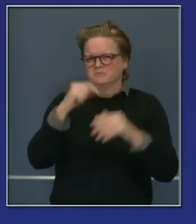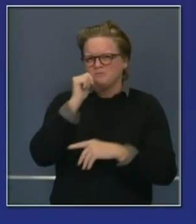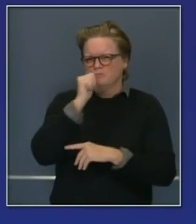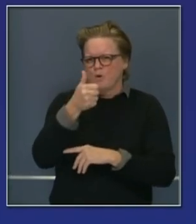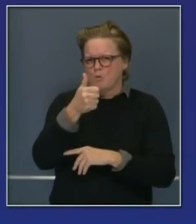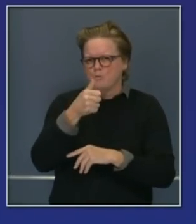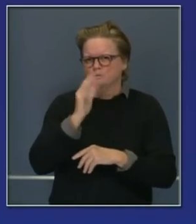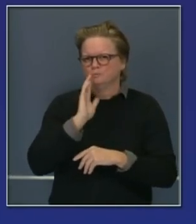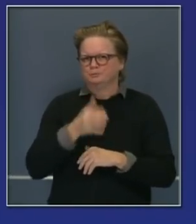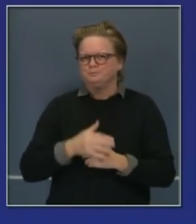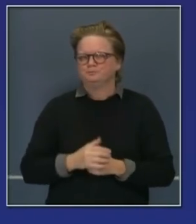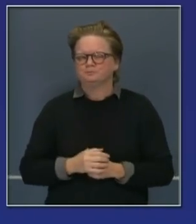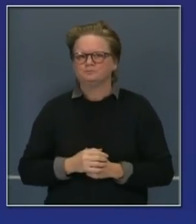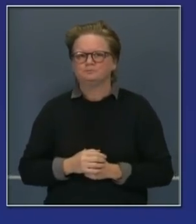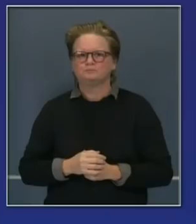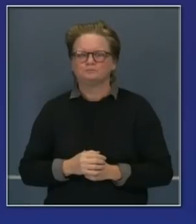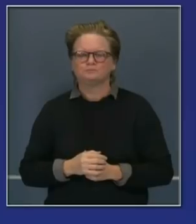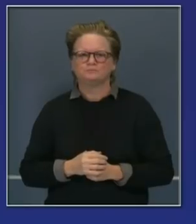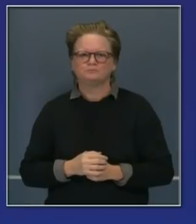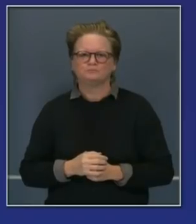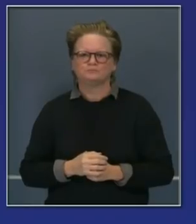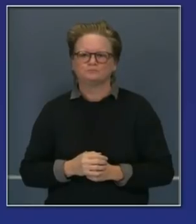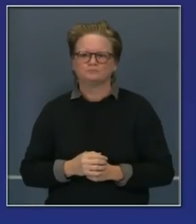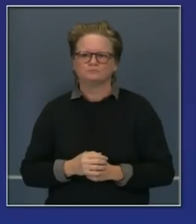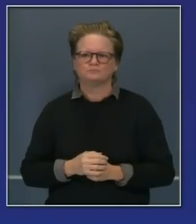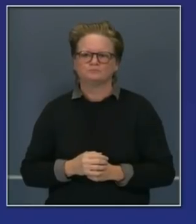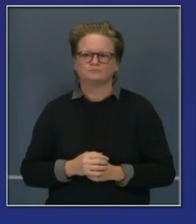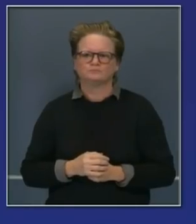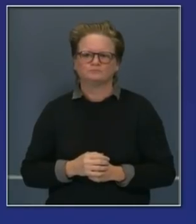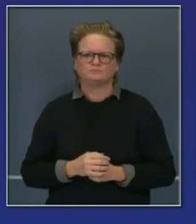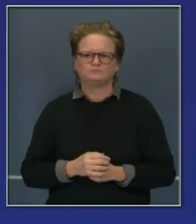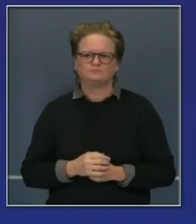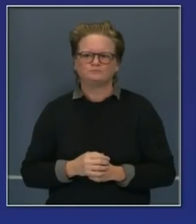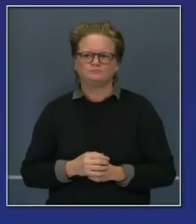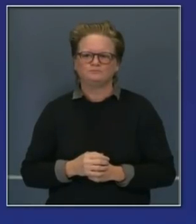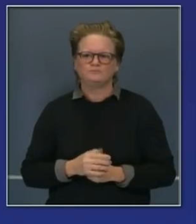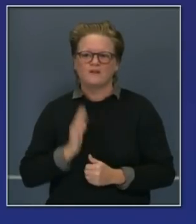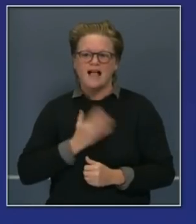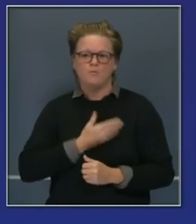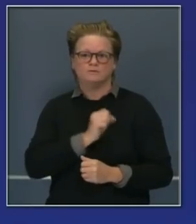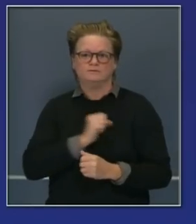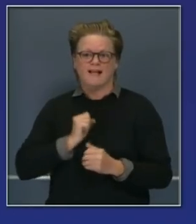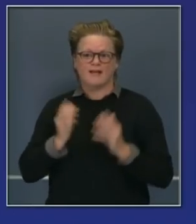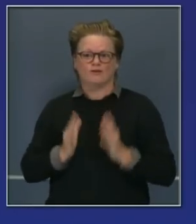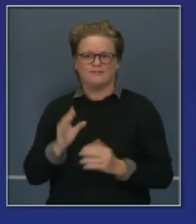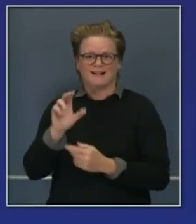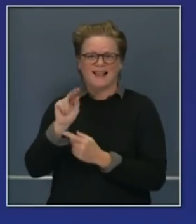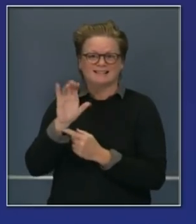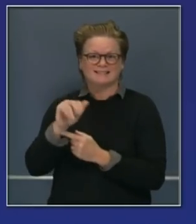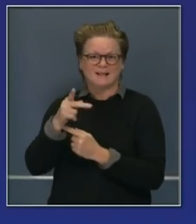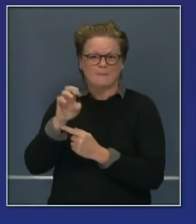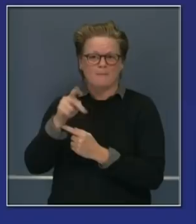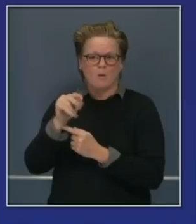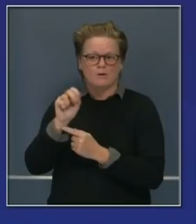ORAL ARGUMENTS TOMORROW WITH OUR REPRESENTATIVES AS WELL THAT ADVANCED OBAMACARE WITH